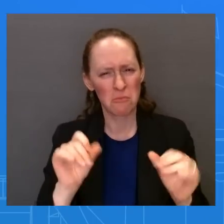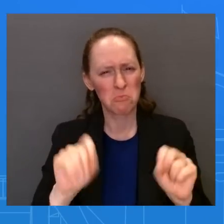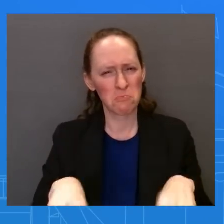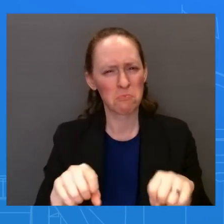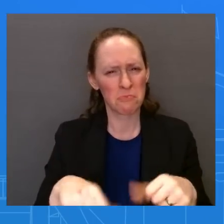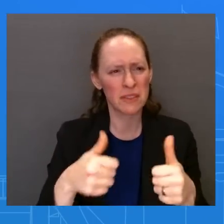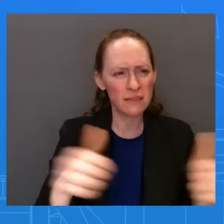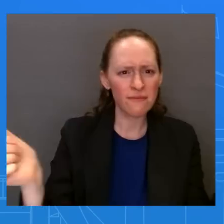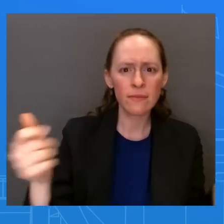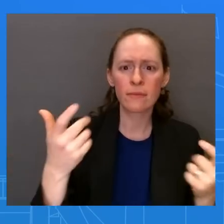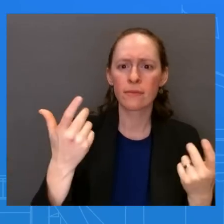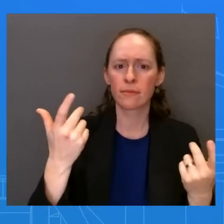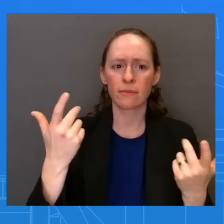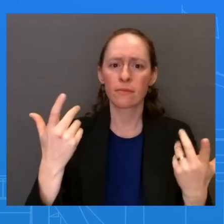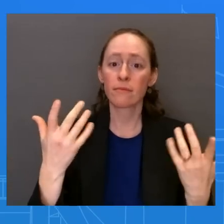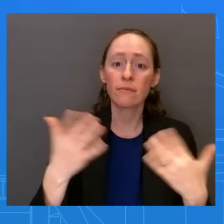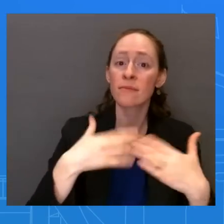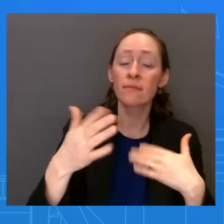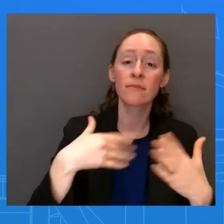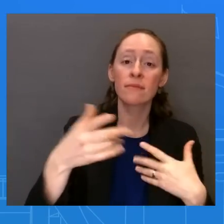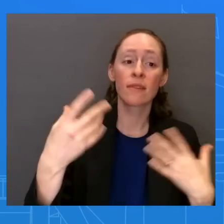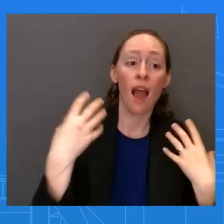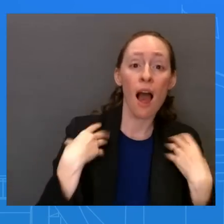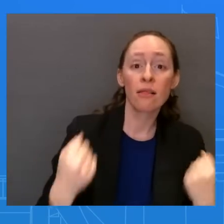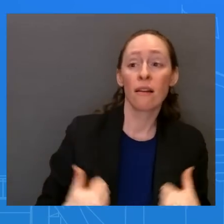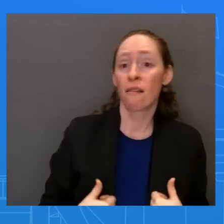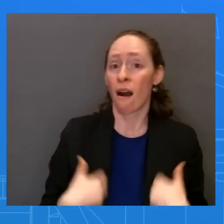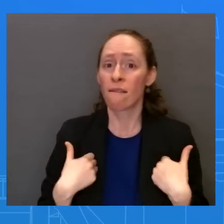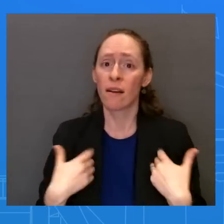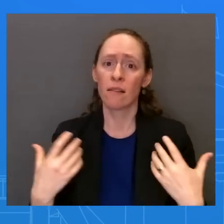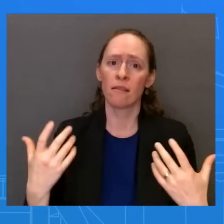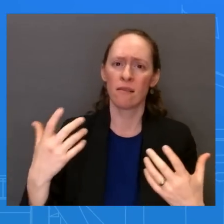should not be politicized or second-guessed by politicians.